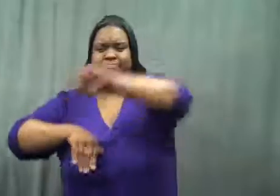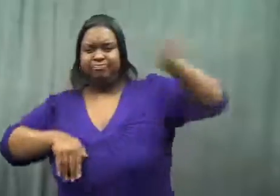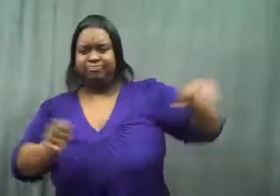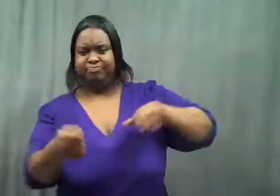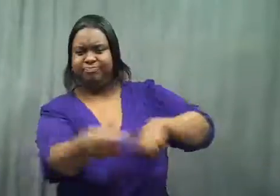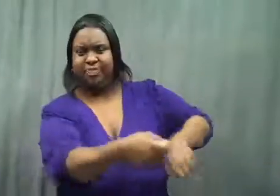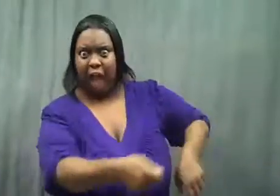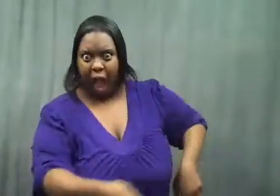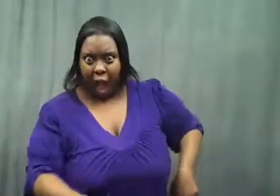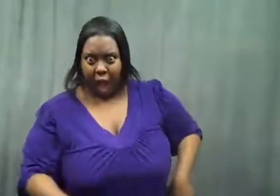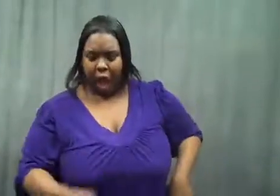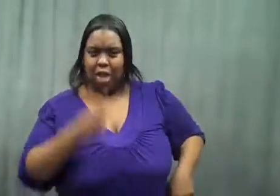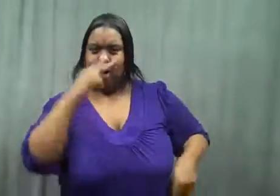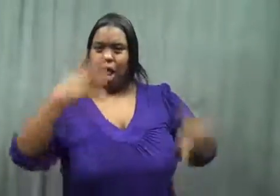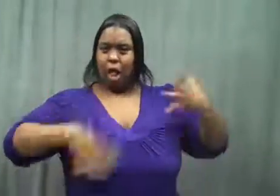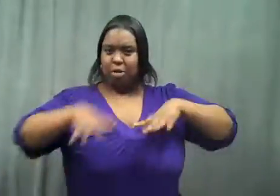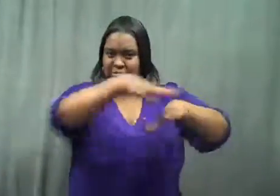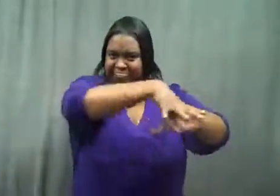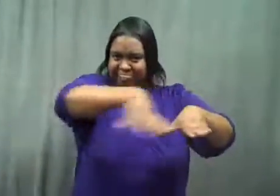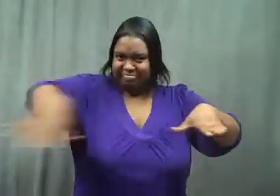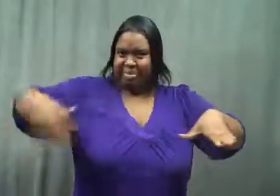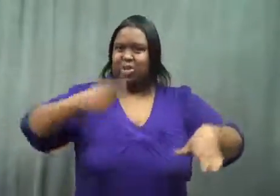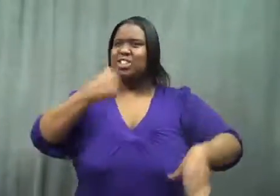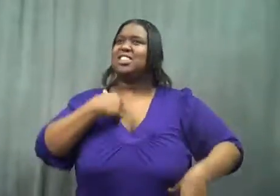She was shocked to see the clothes laid out. I was caught!